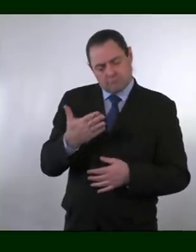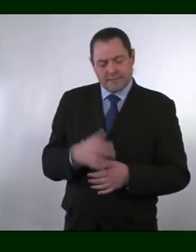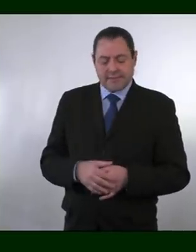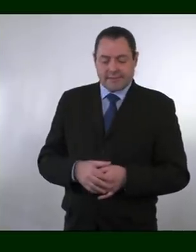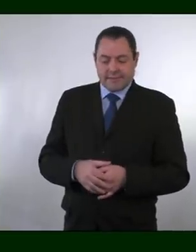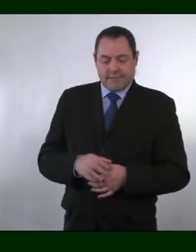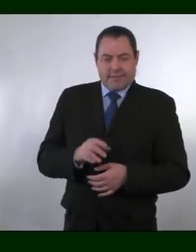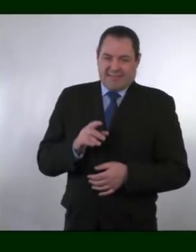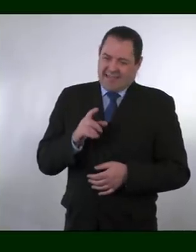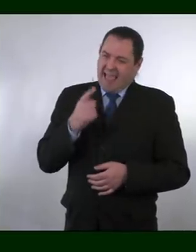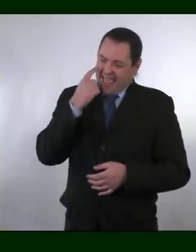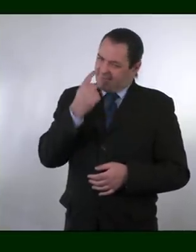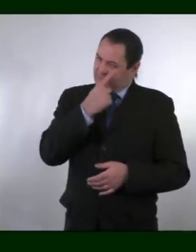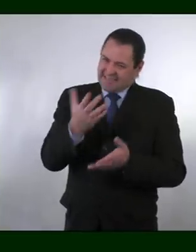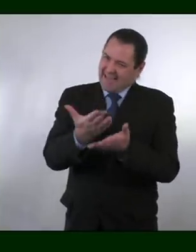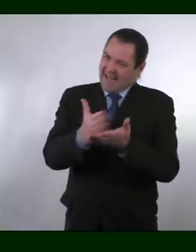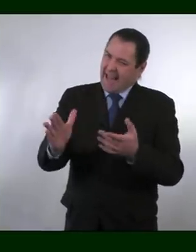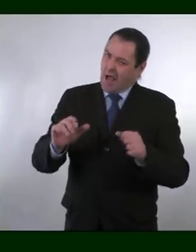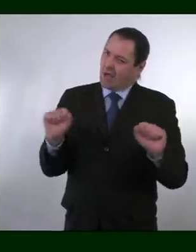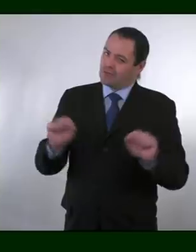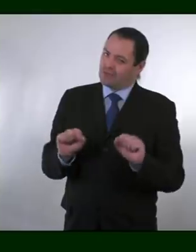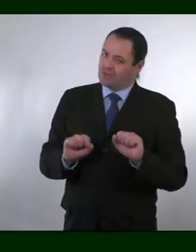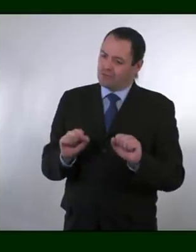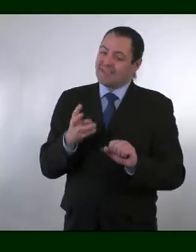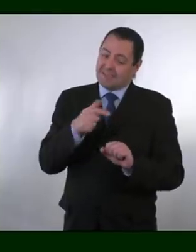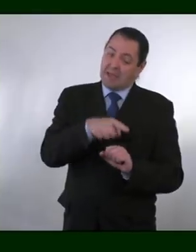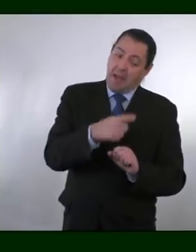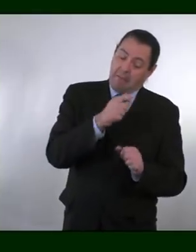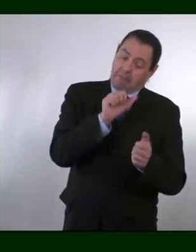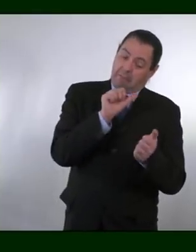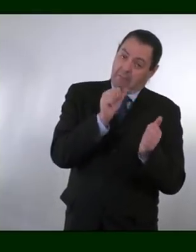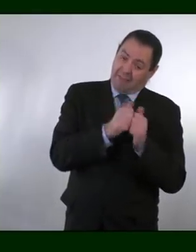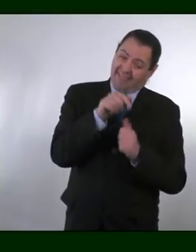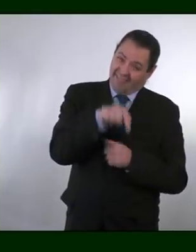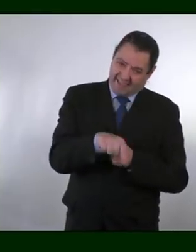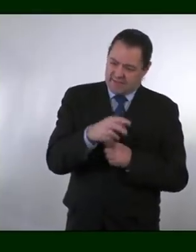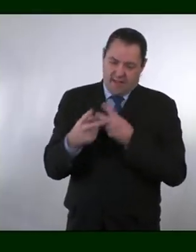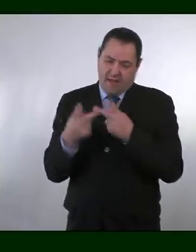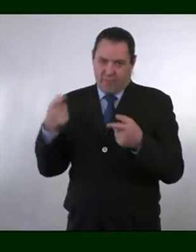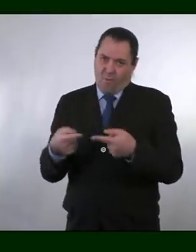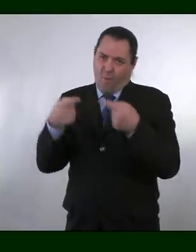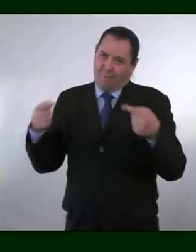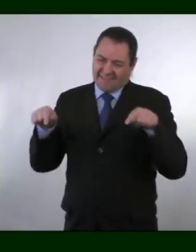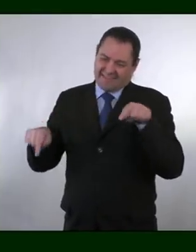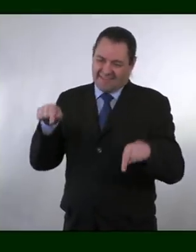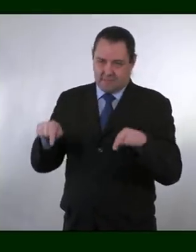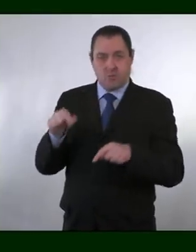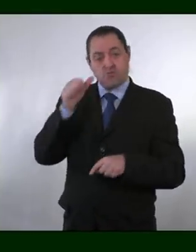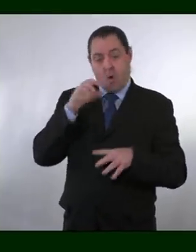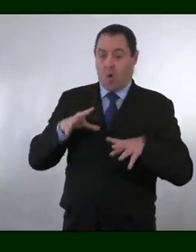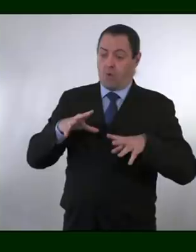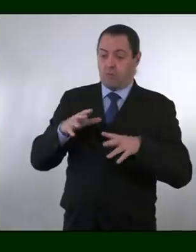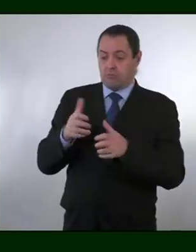both ways on that. What everybody would expect is that everybody who gets pinged and gets contacted